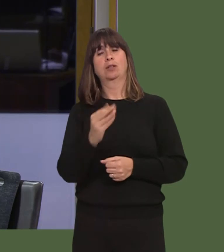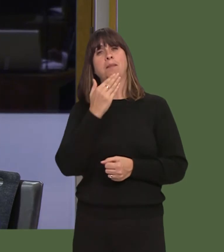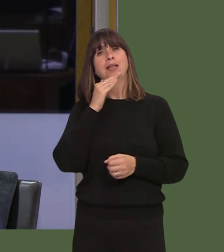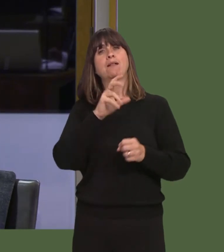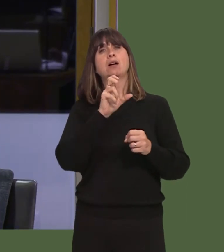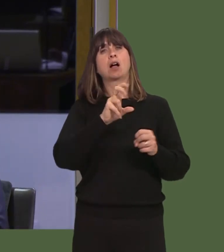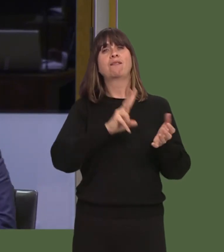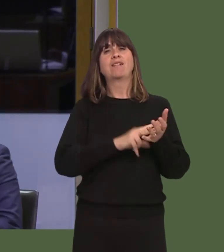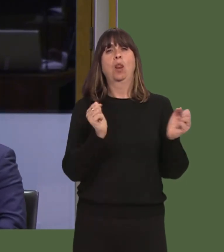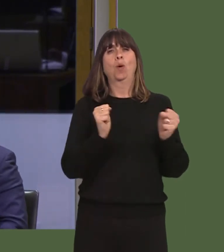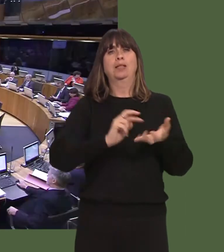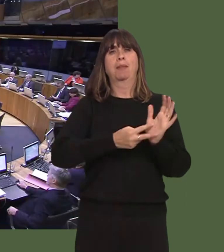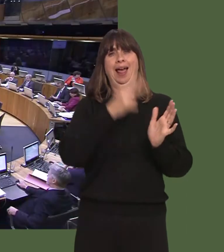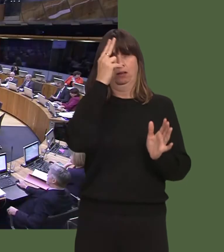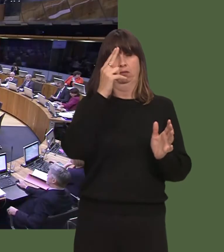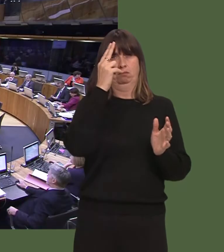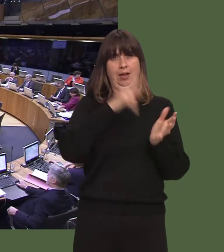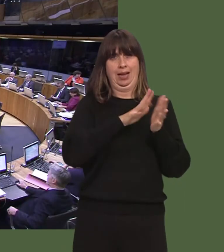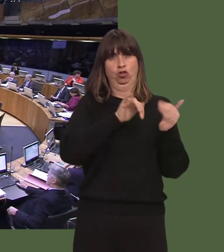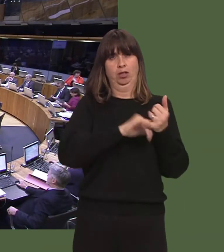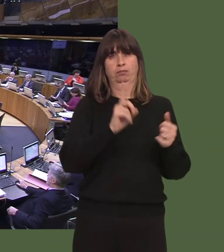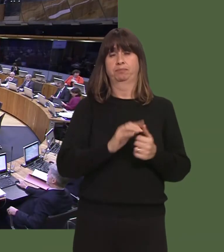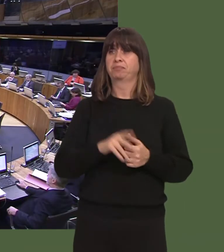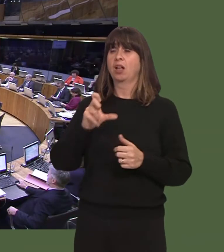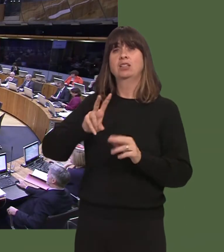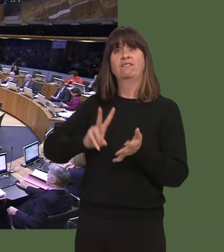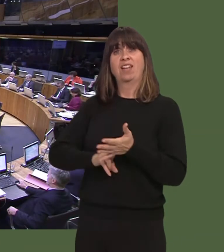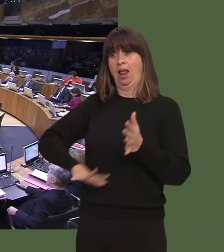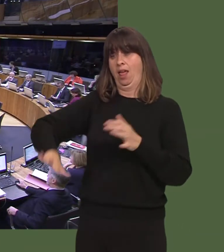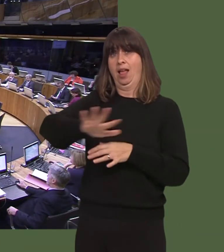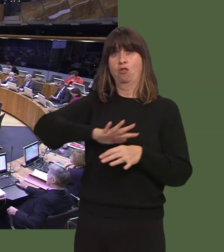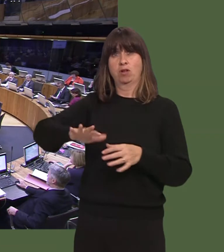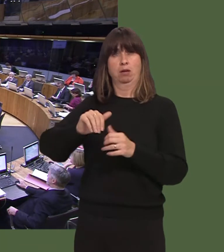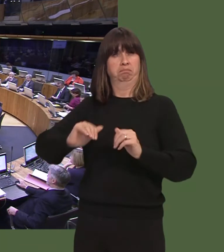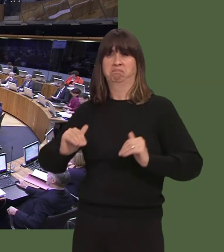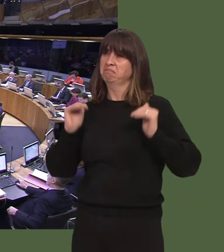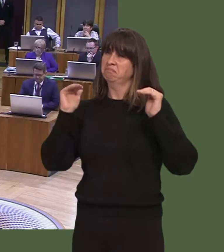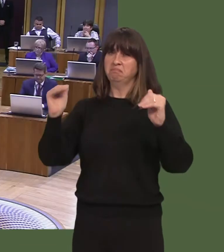OAQ52664 Carwyn Jones AM: The health board continues to report the best performance in Wales against unscheduled care targets, which should support